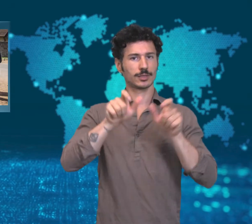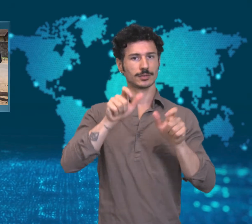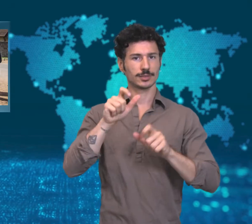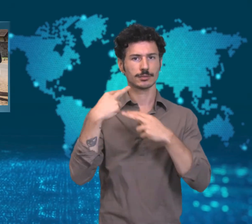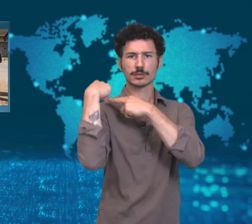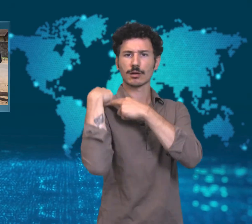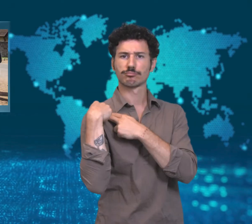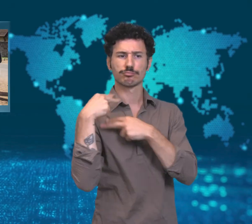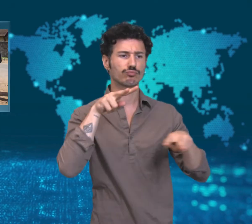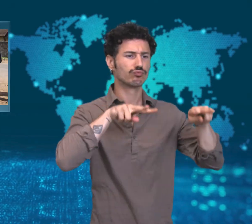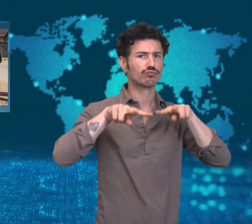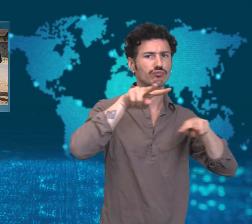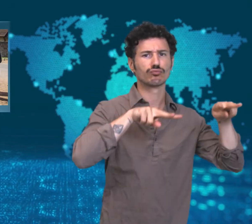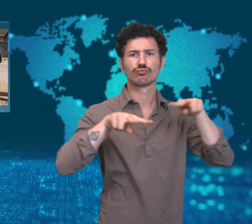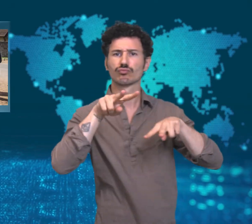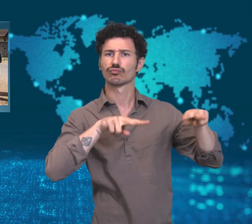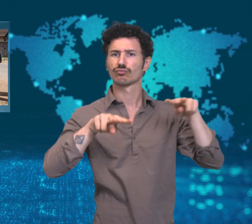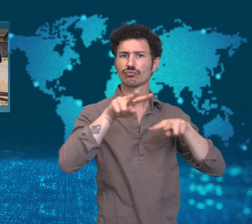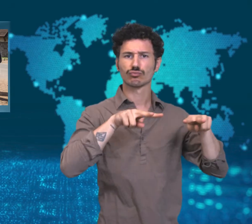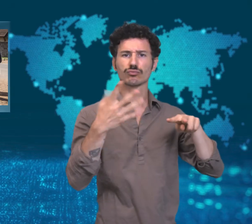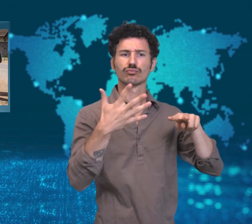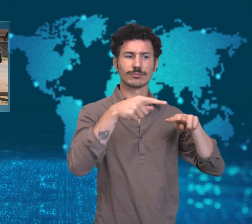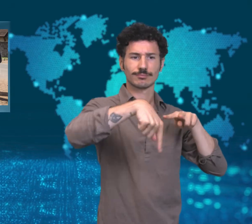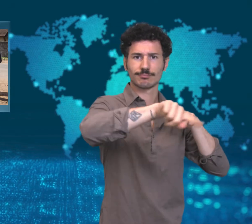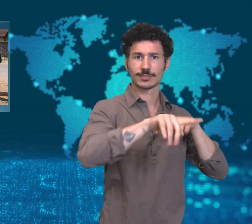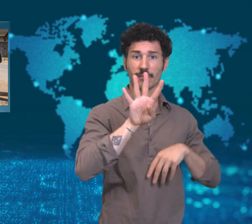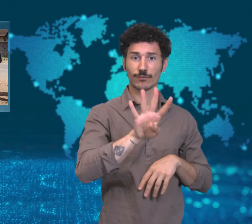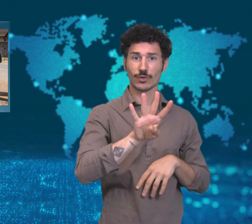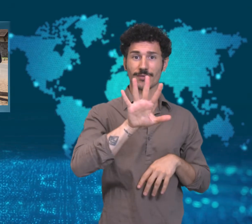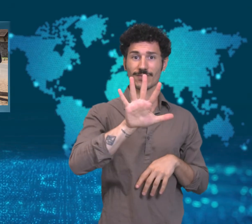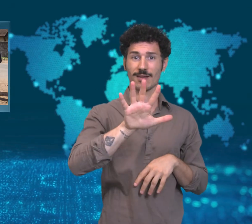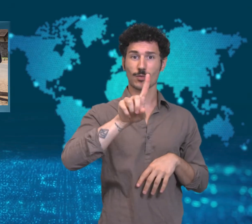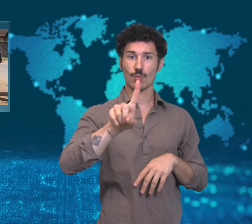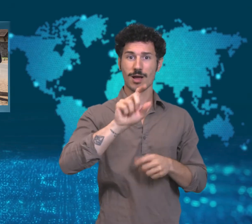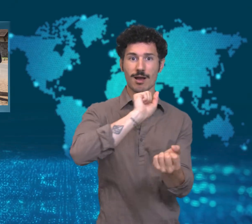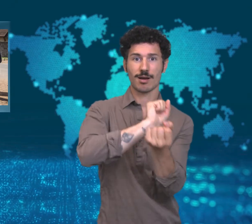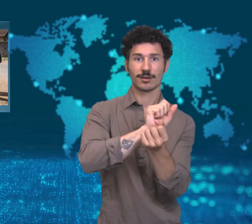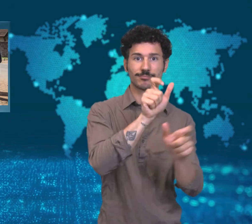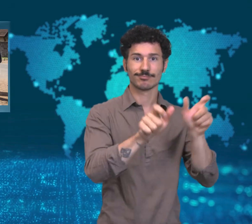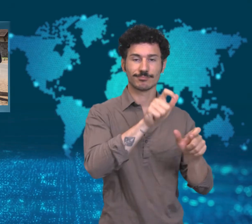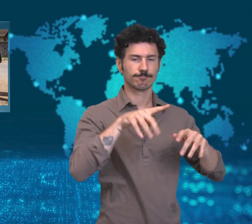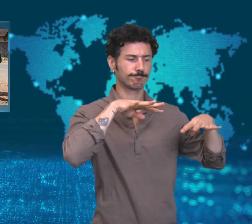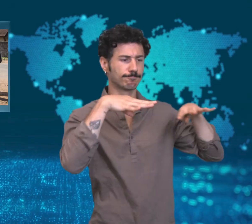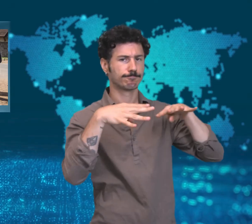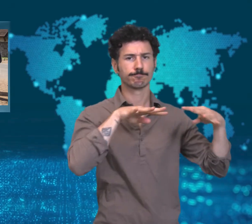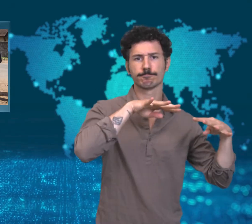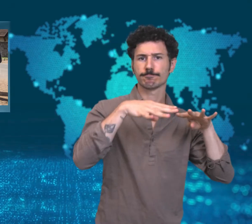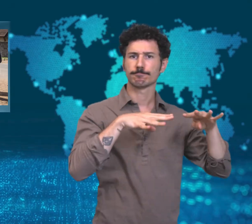A group of prisoners locked three officers in a cell,